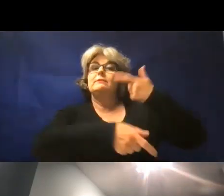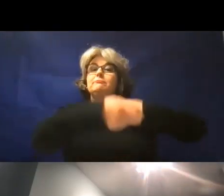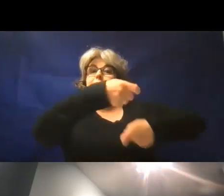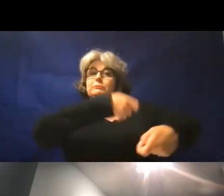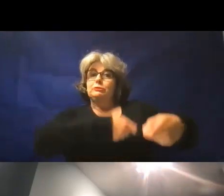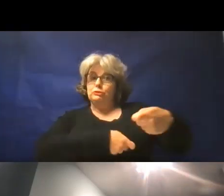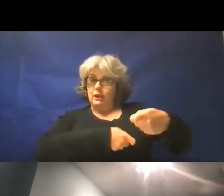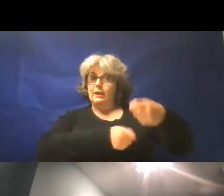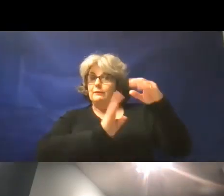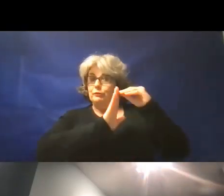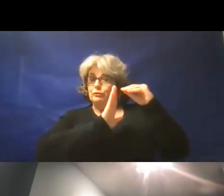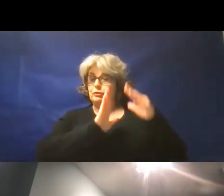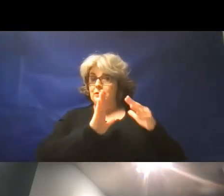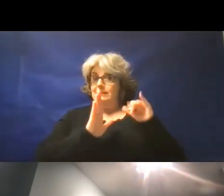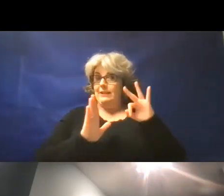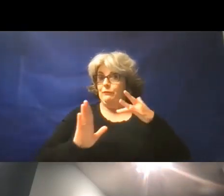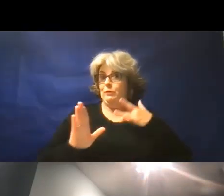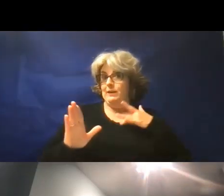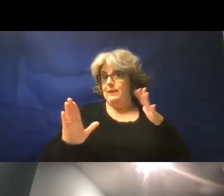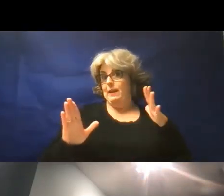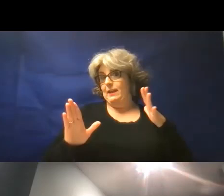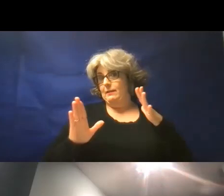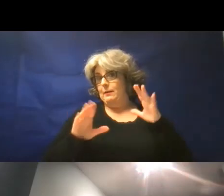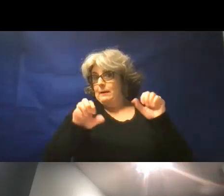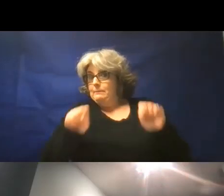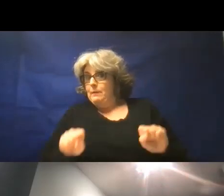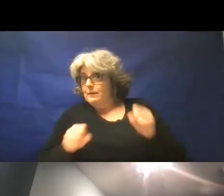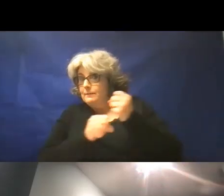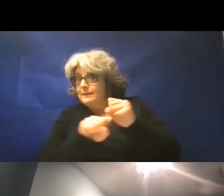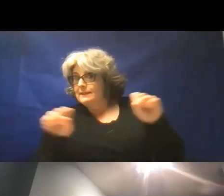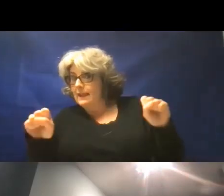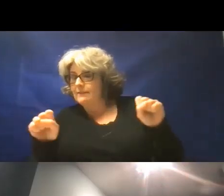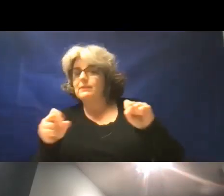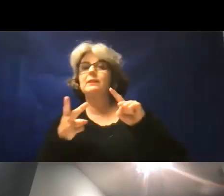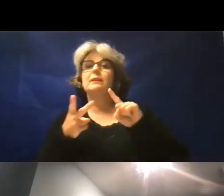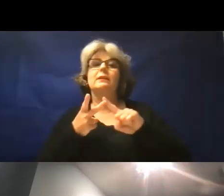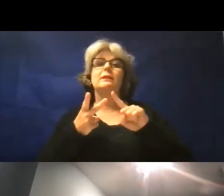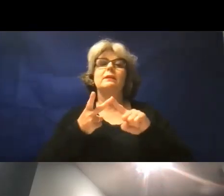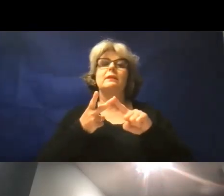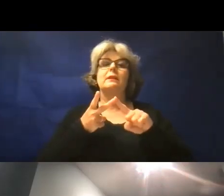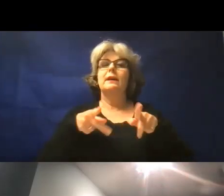they are feasible and safely possible and then also allow faculty and staff